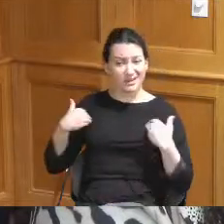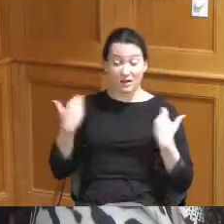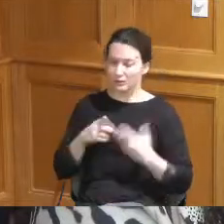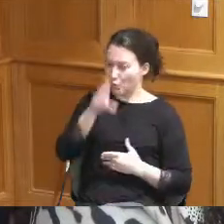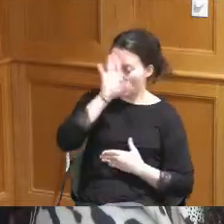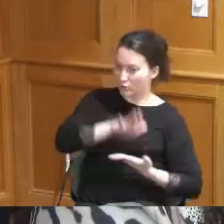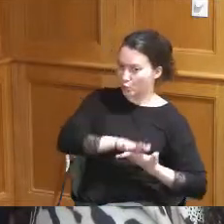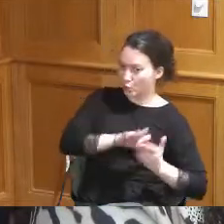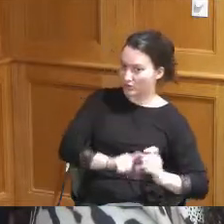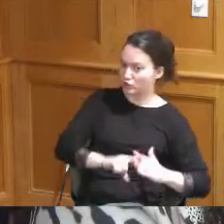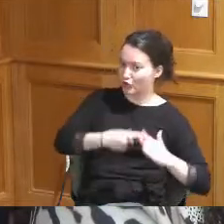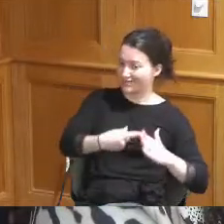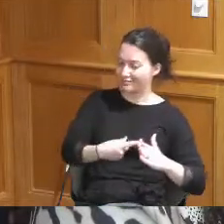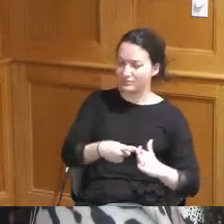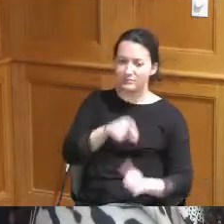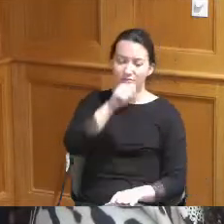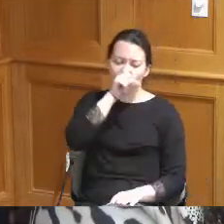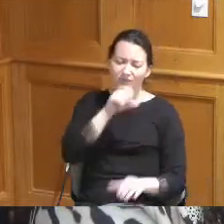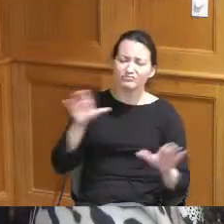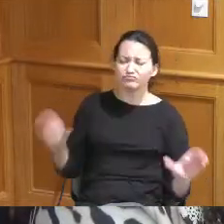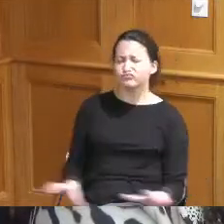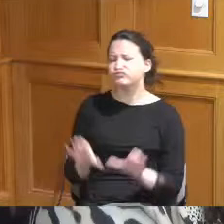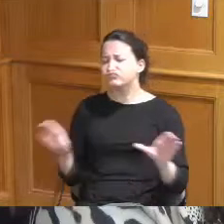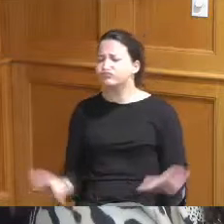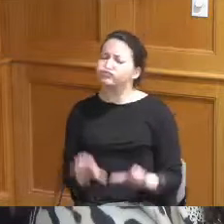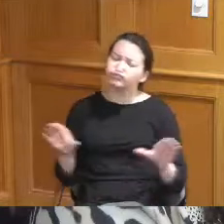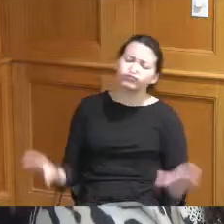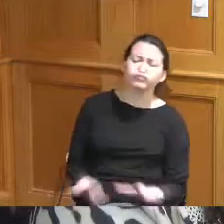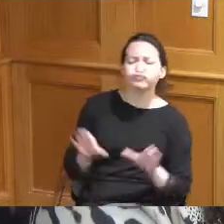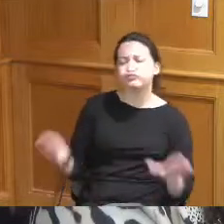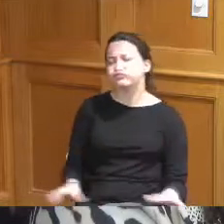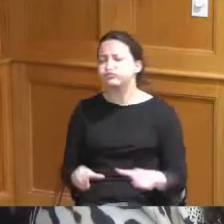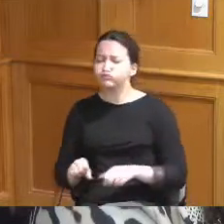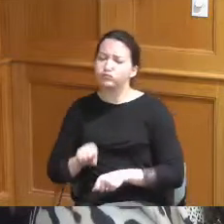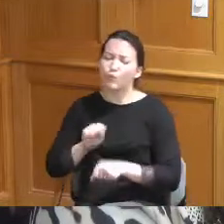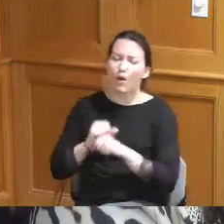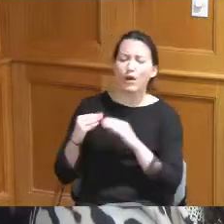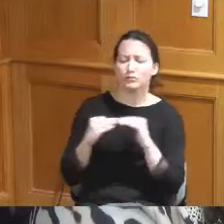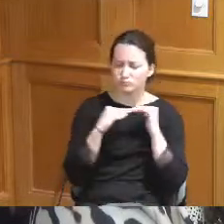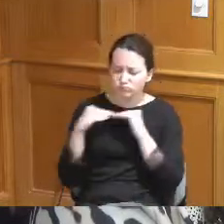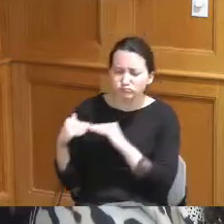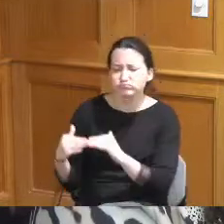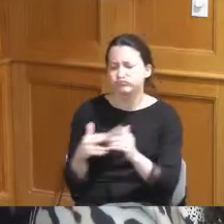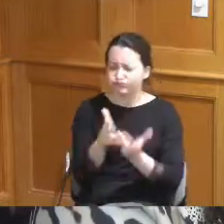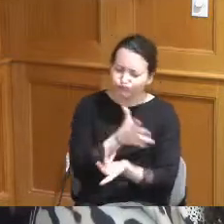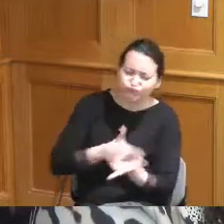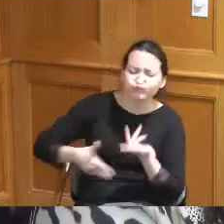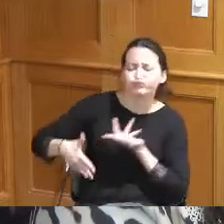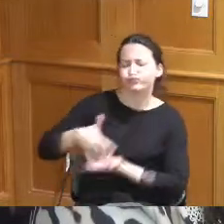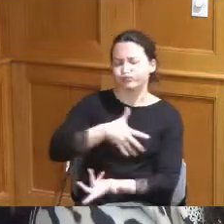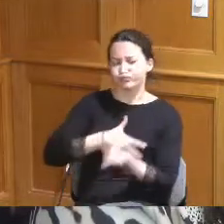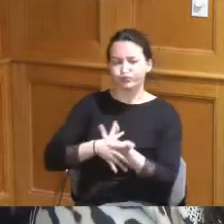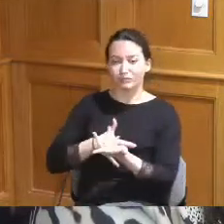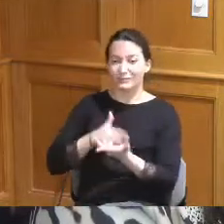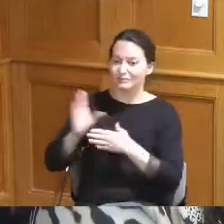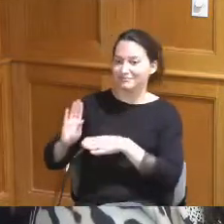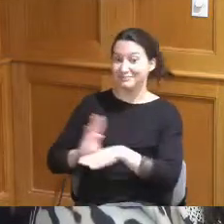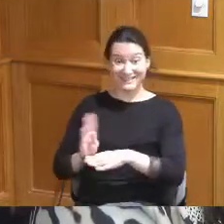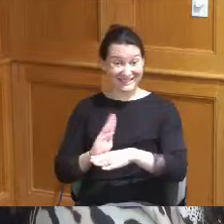they love staying active they love working with their peers and it keeps them busy they go to